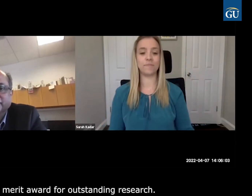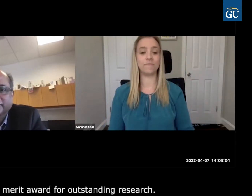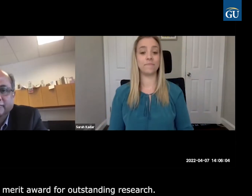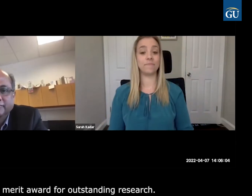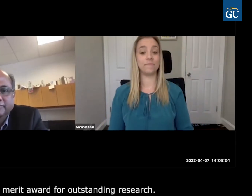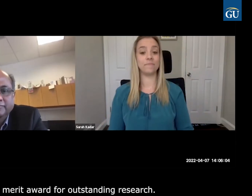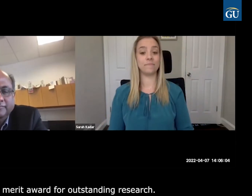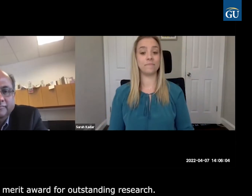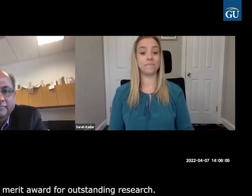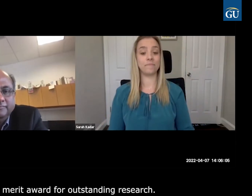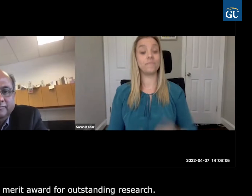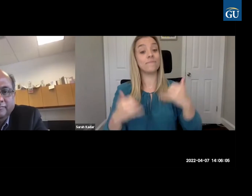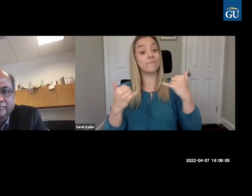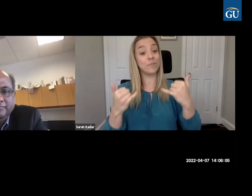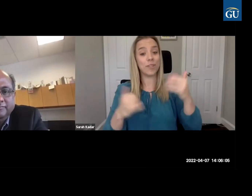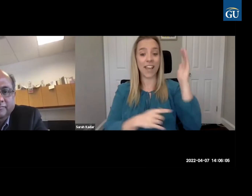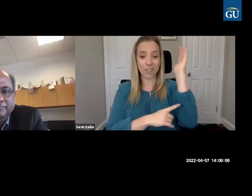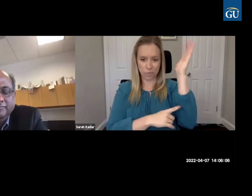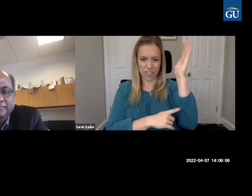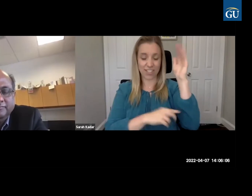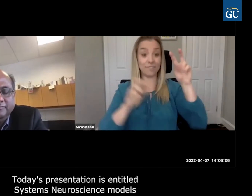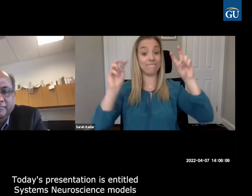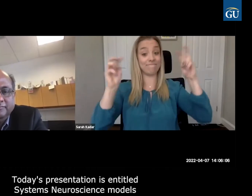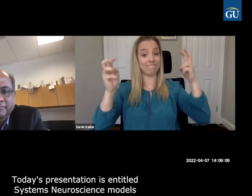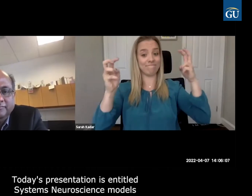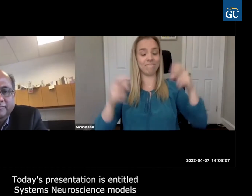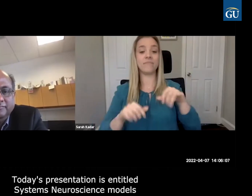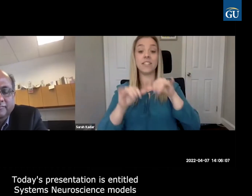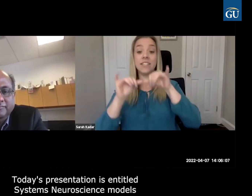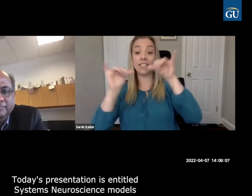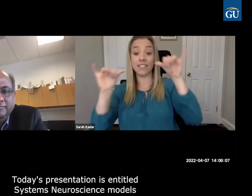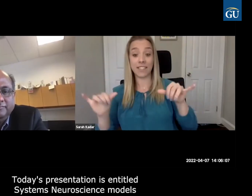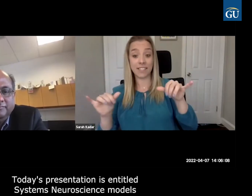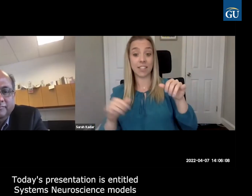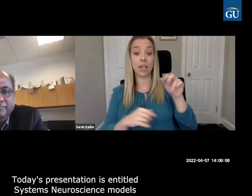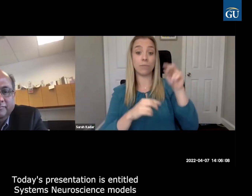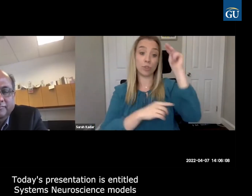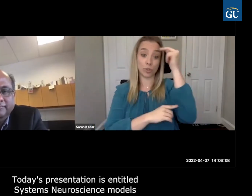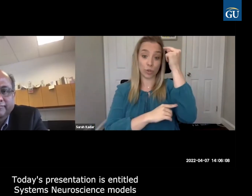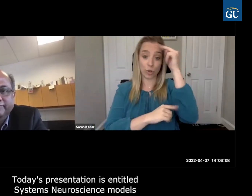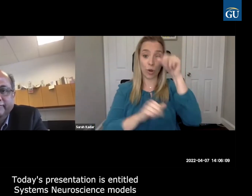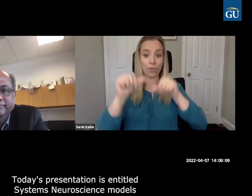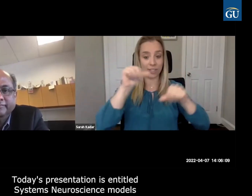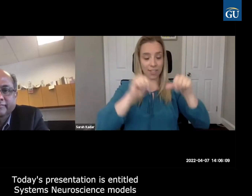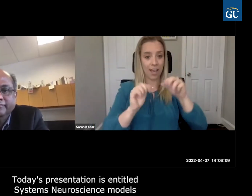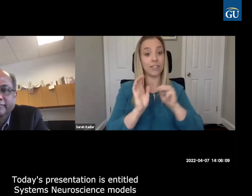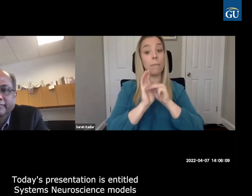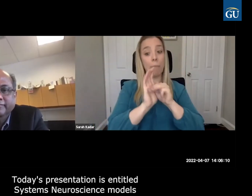outstanding research